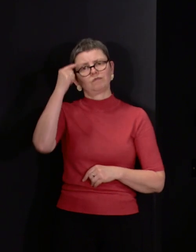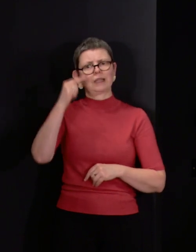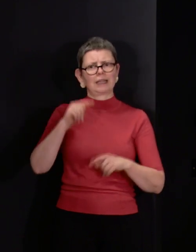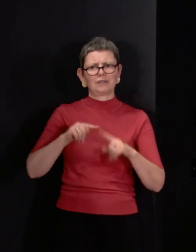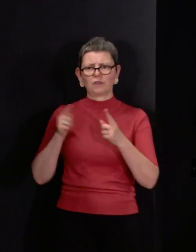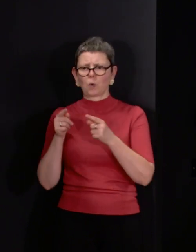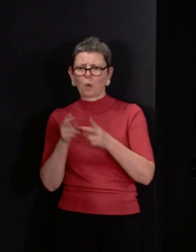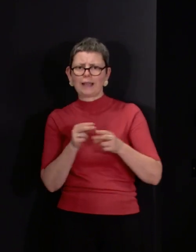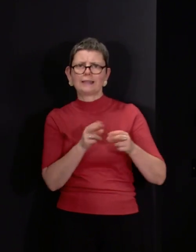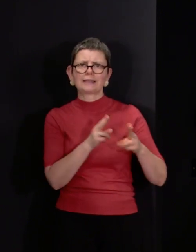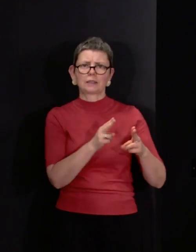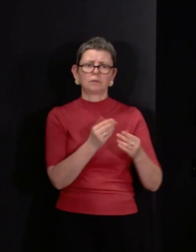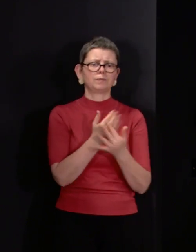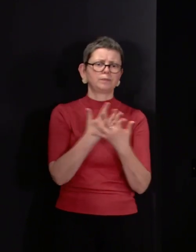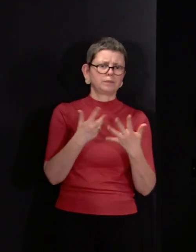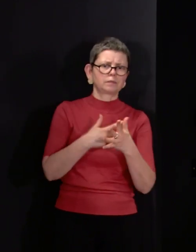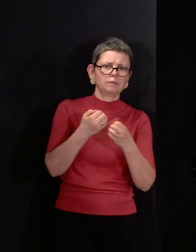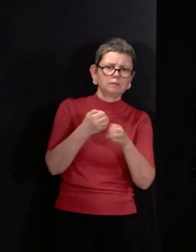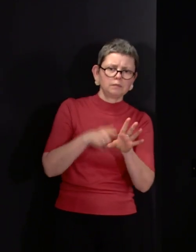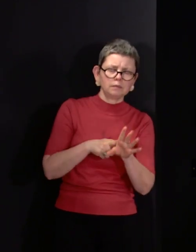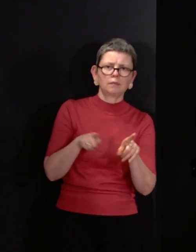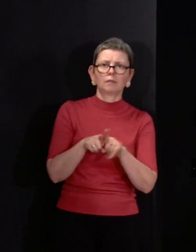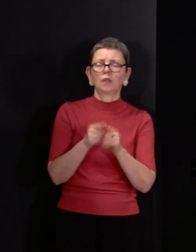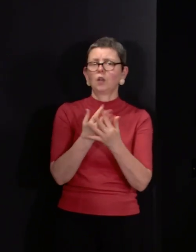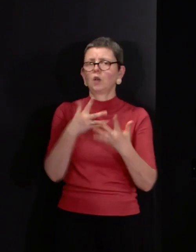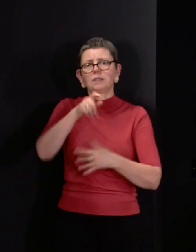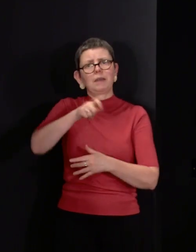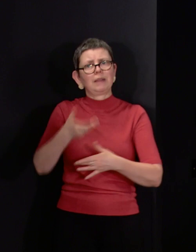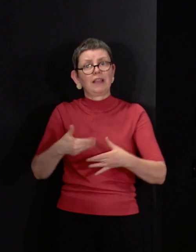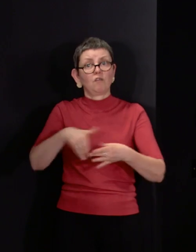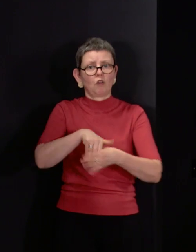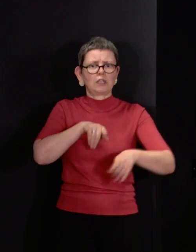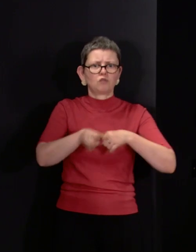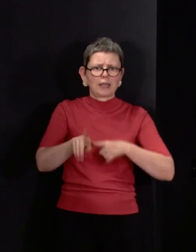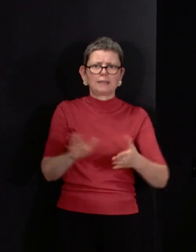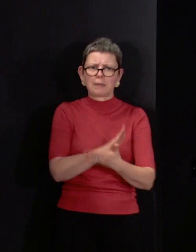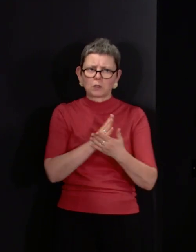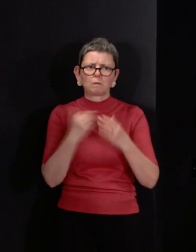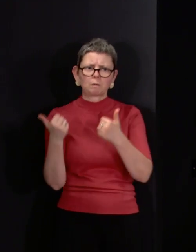there are many agencies and individuals involved in it, and it is something that is absolutely